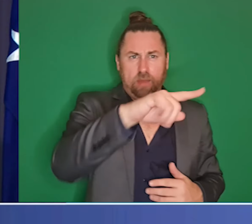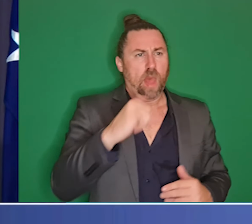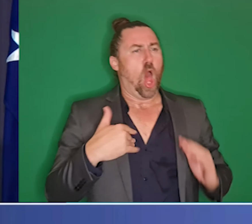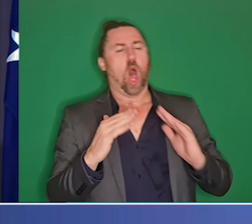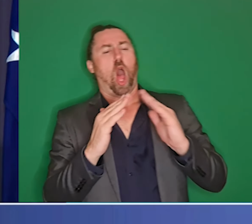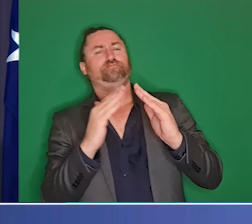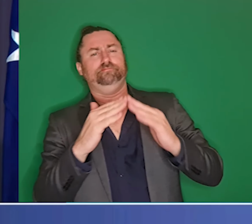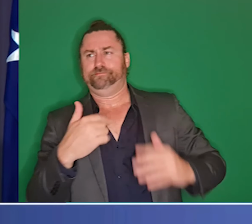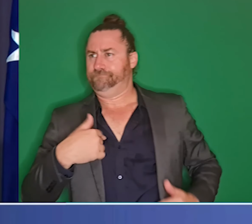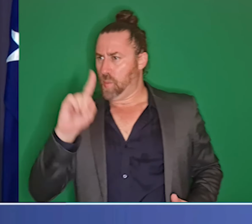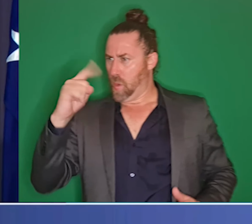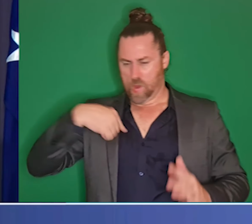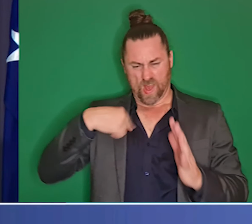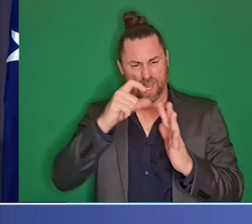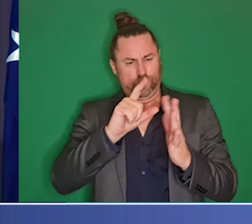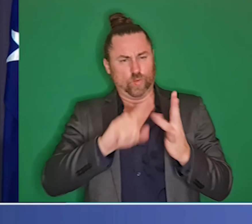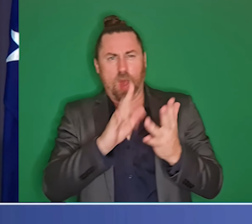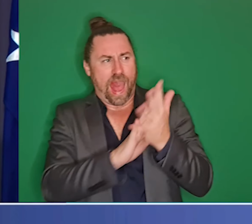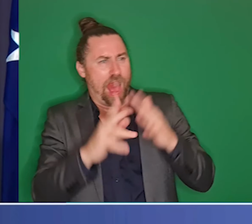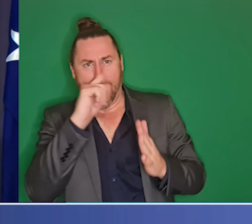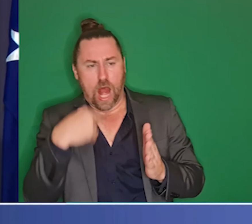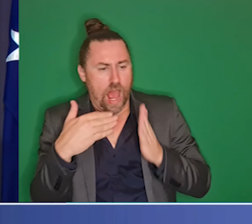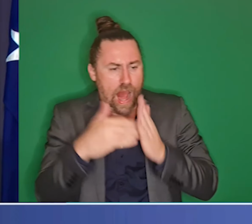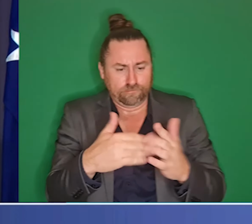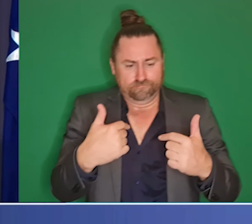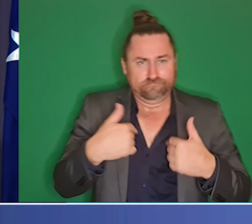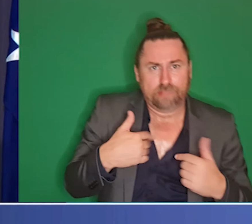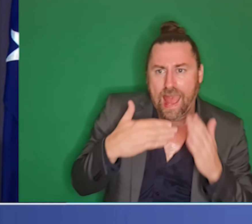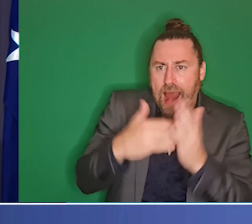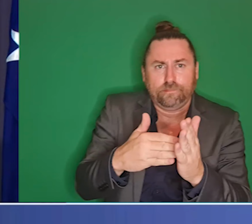What can I do for myself and my family at this time? And I think that's important.